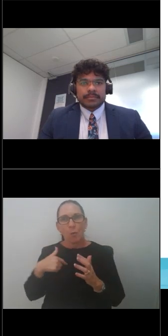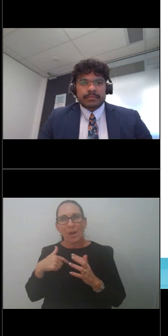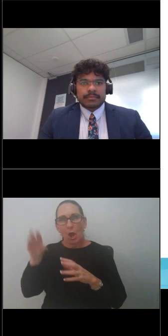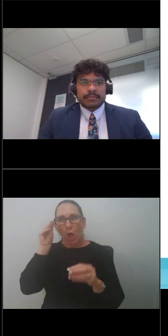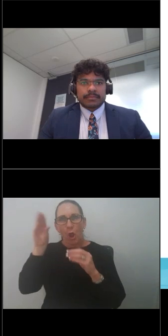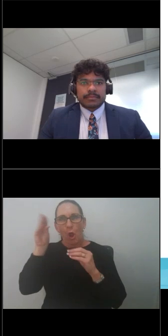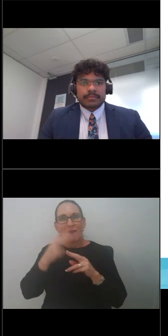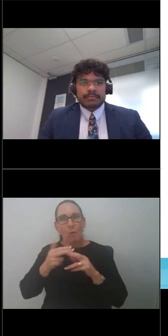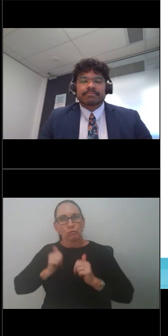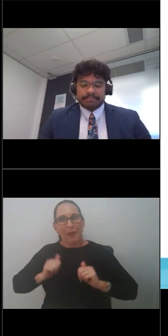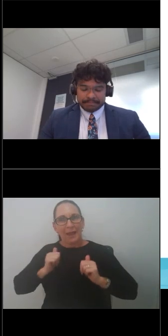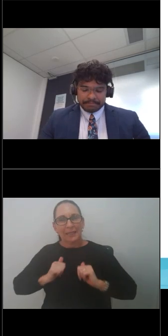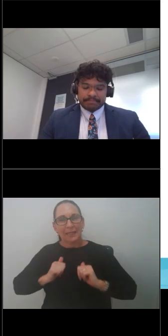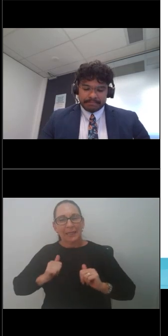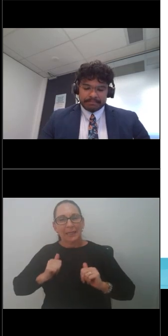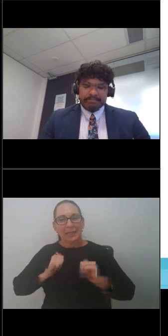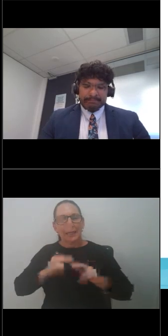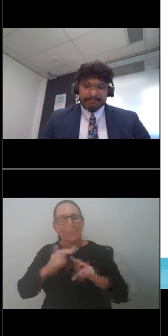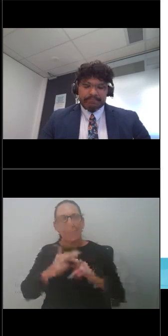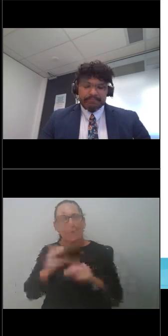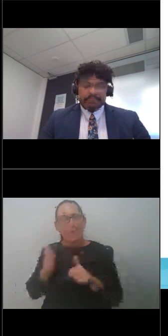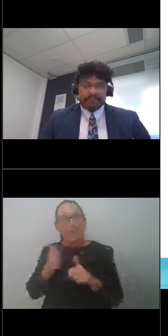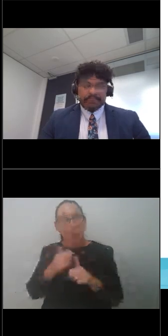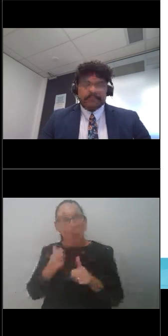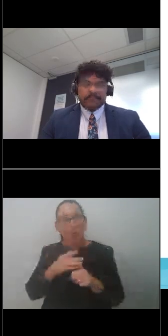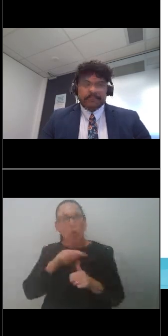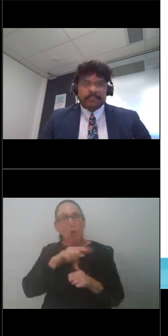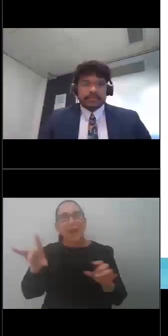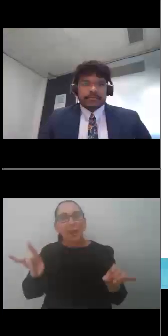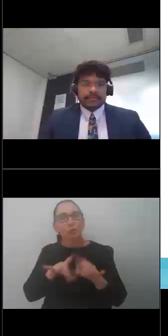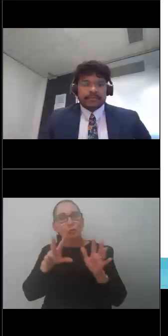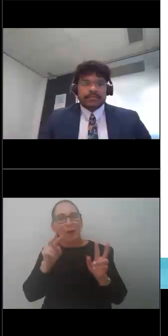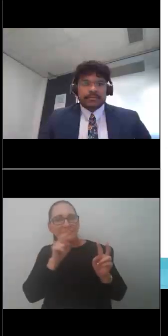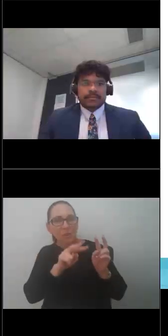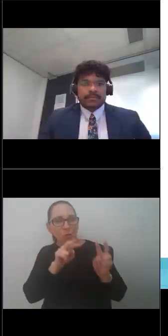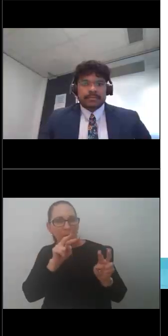visual component of it then we start getting you to start looking at the plain language component